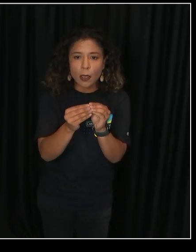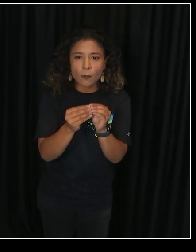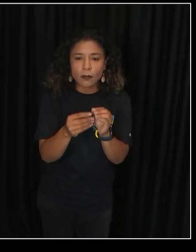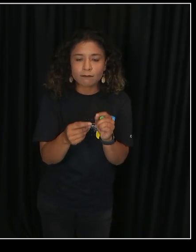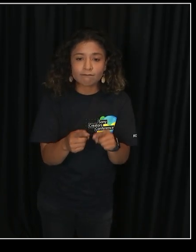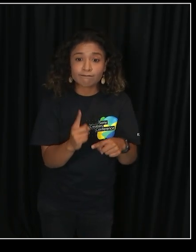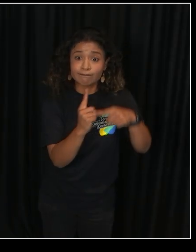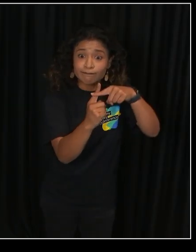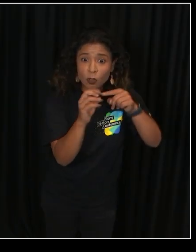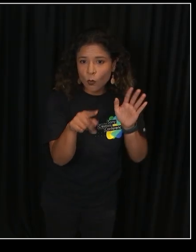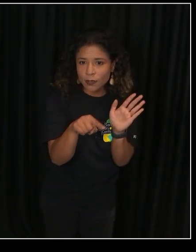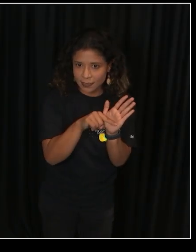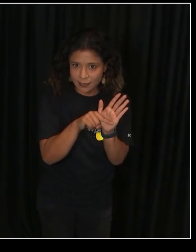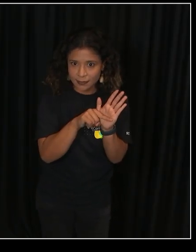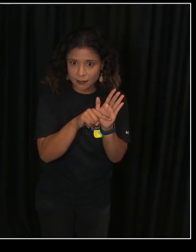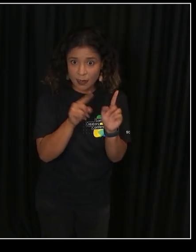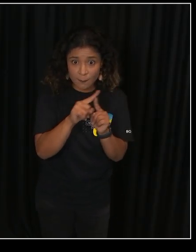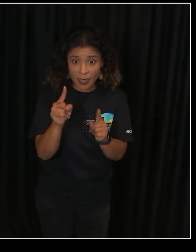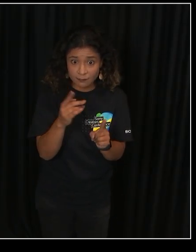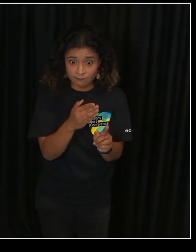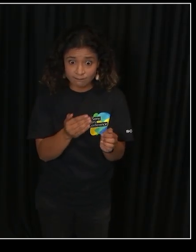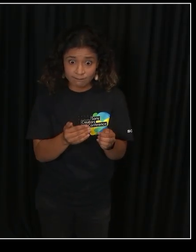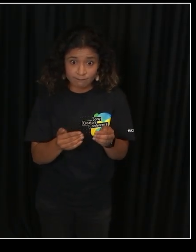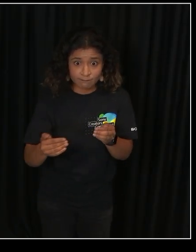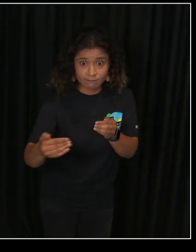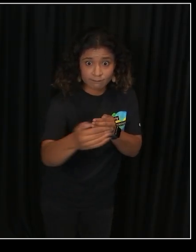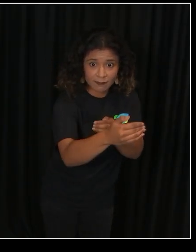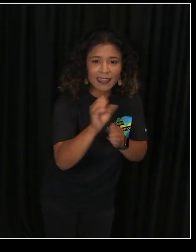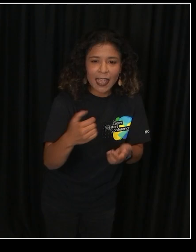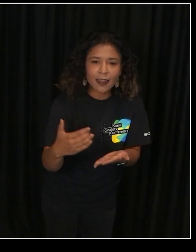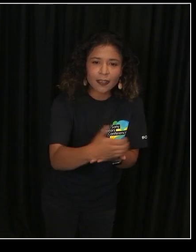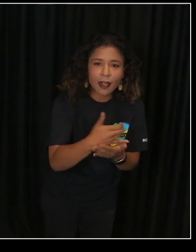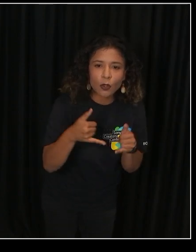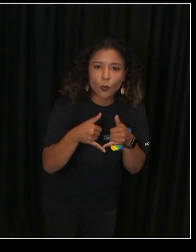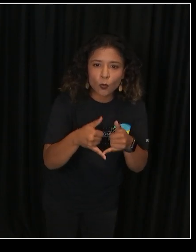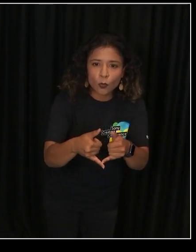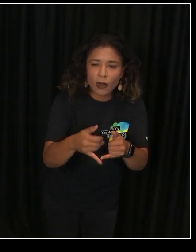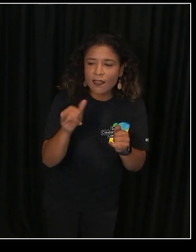But by passing cars in front of it, it's able to accumulate this reward, and that encourages that to learn to pass.